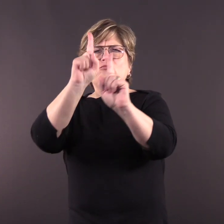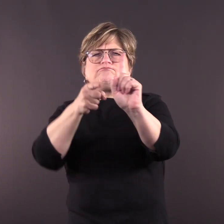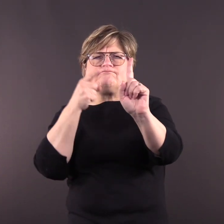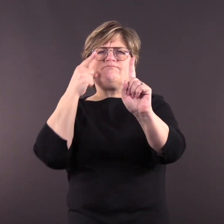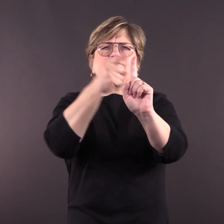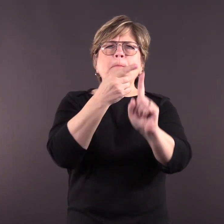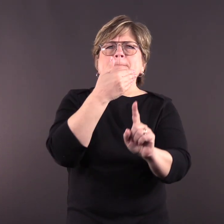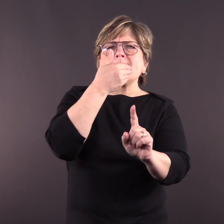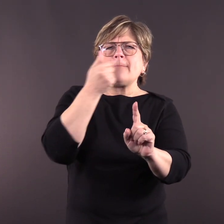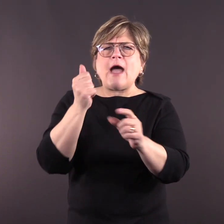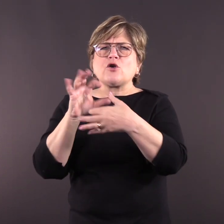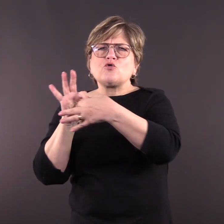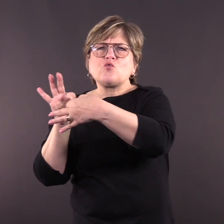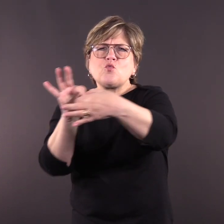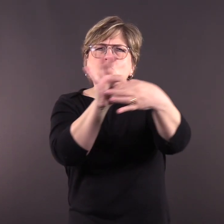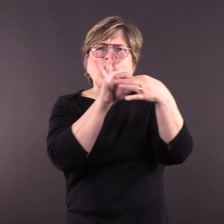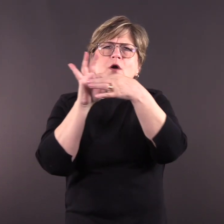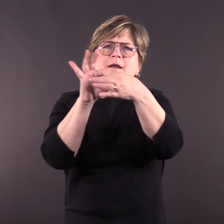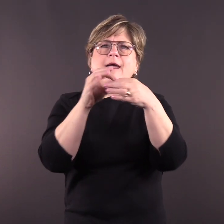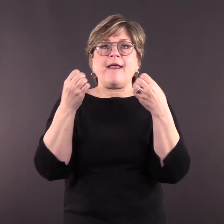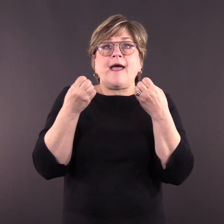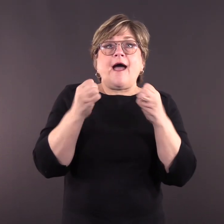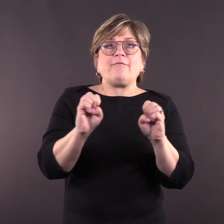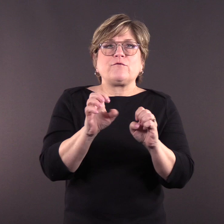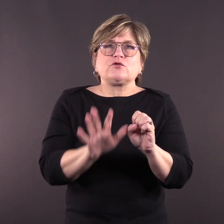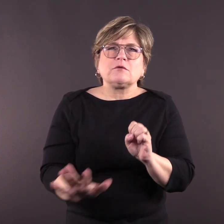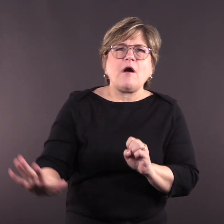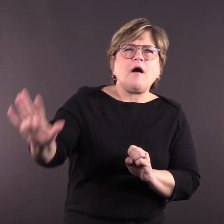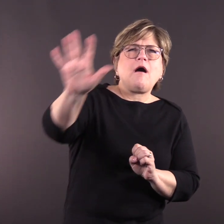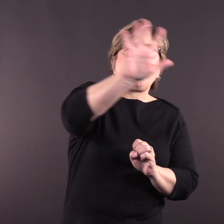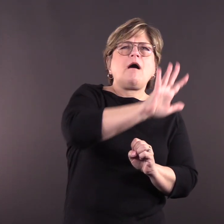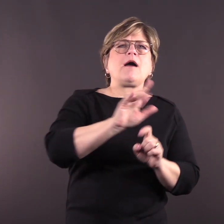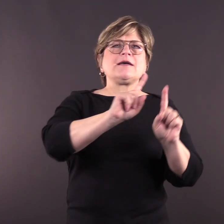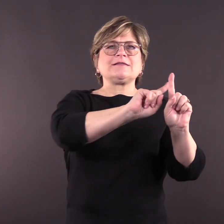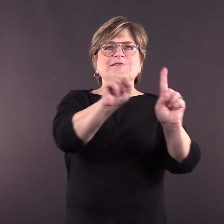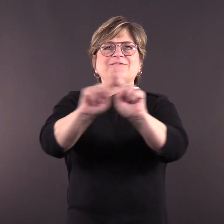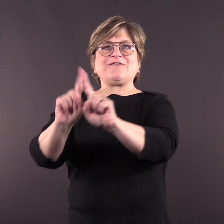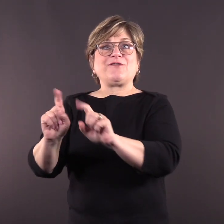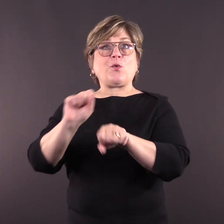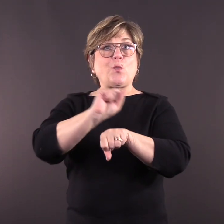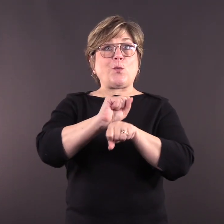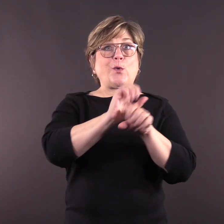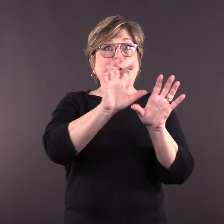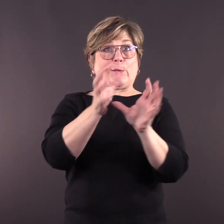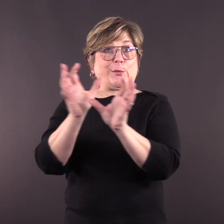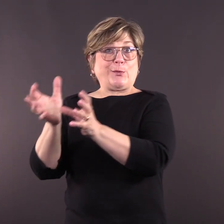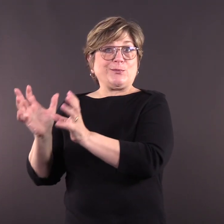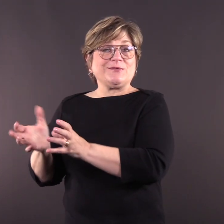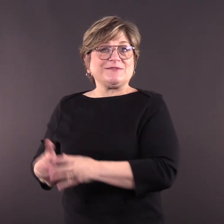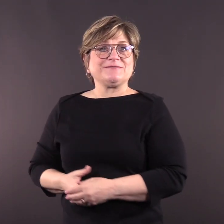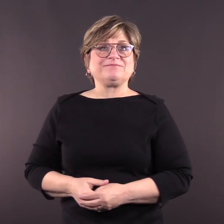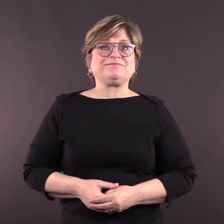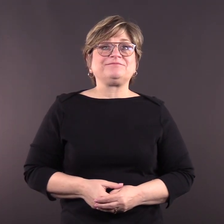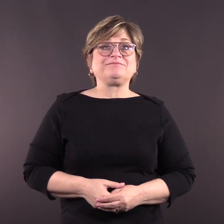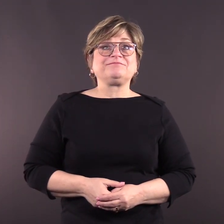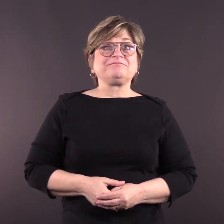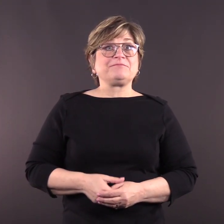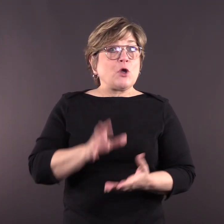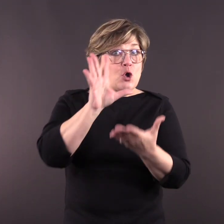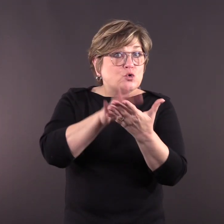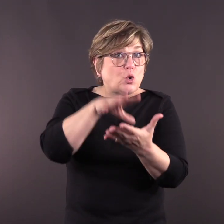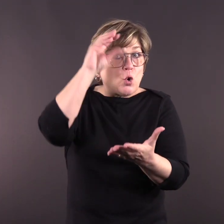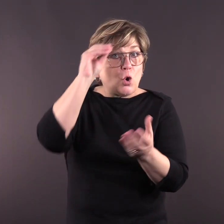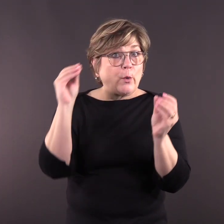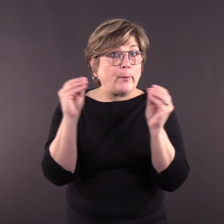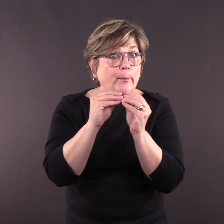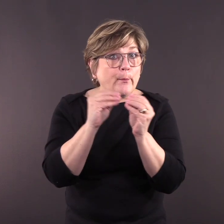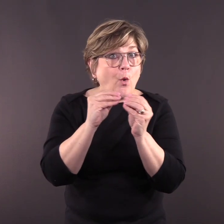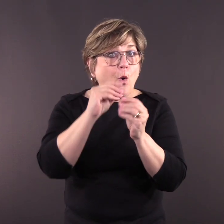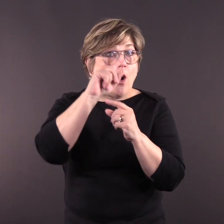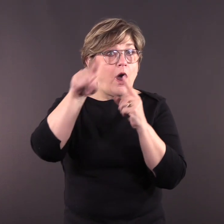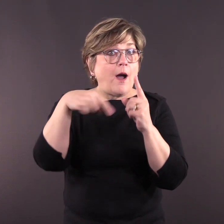It also aims to better coordinate efforts across different workgroups.